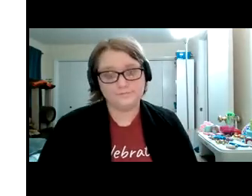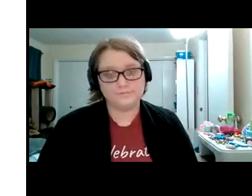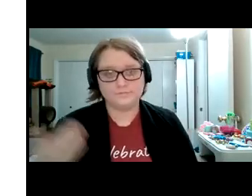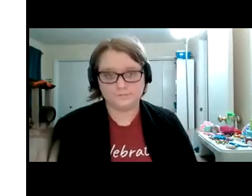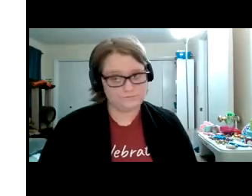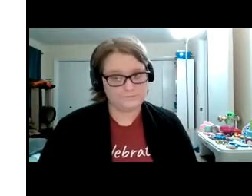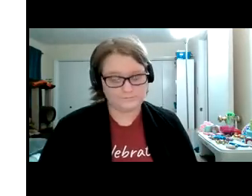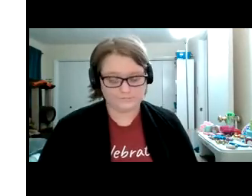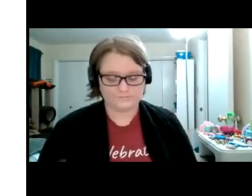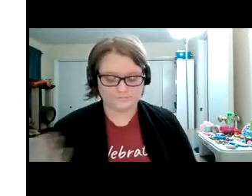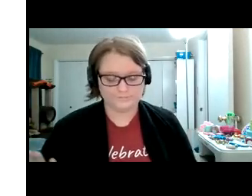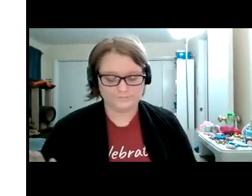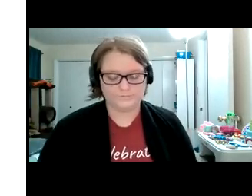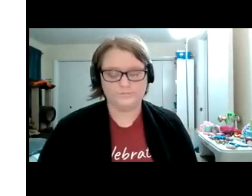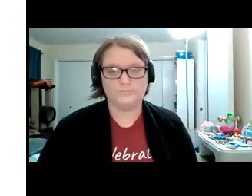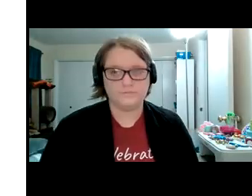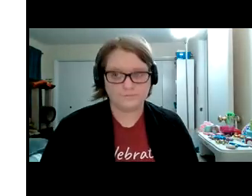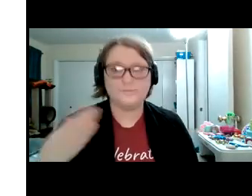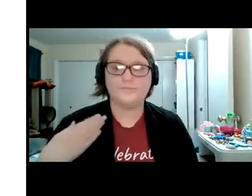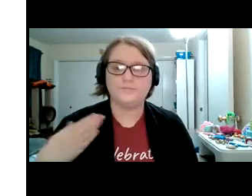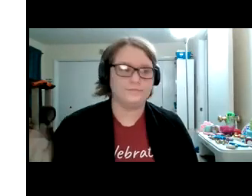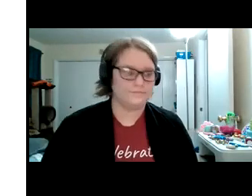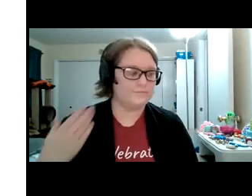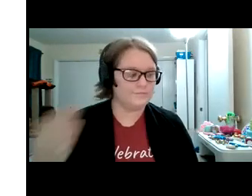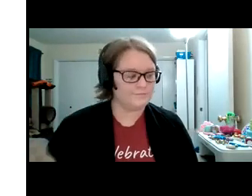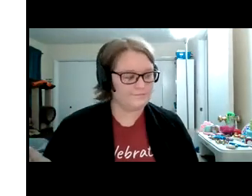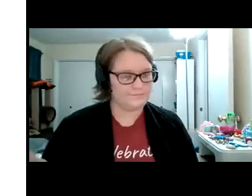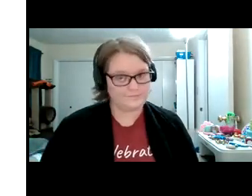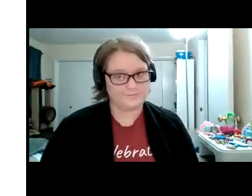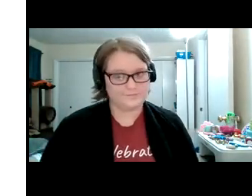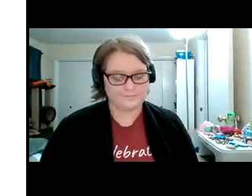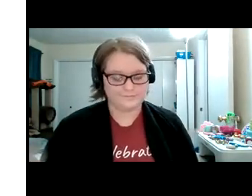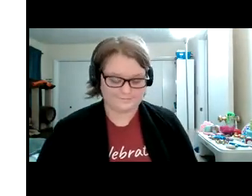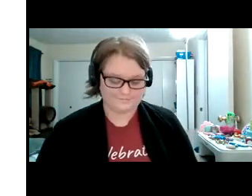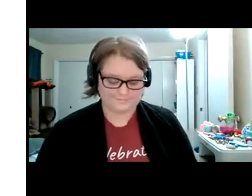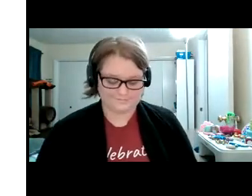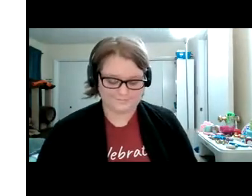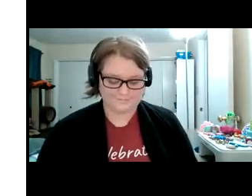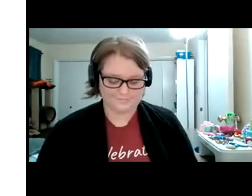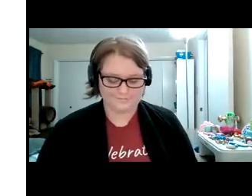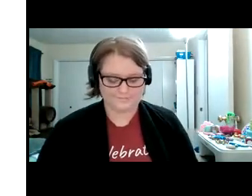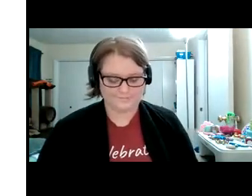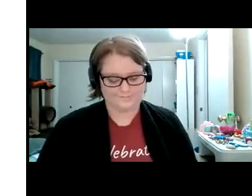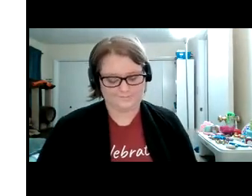lot of opportunities for conversations that never would have happened otherwise. Sometimes simply